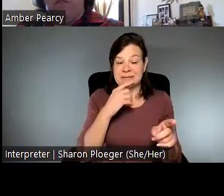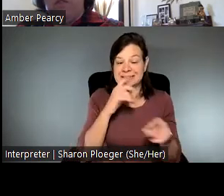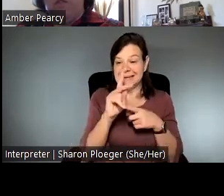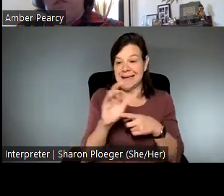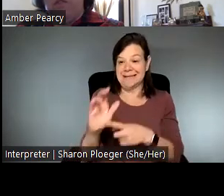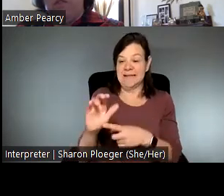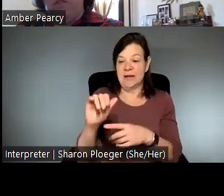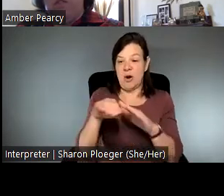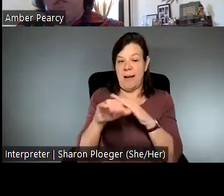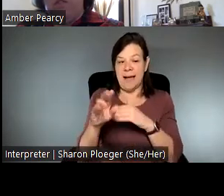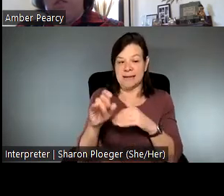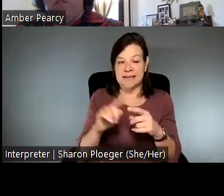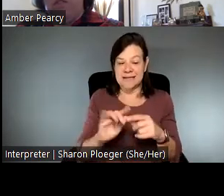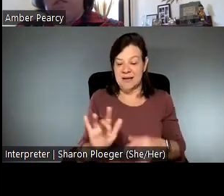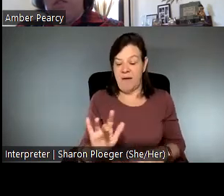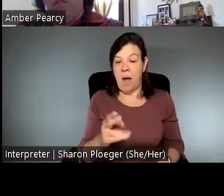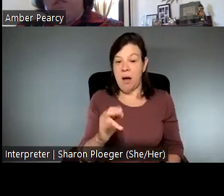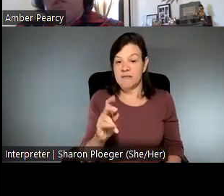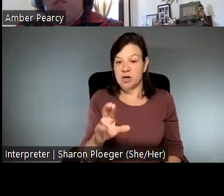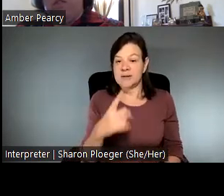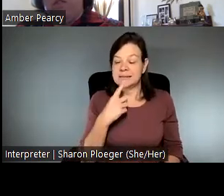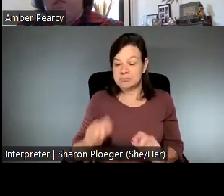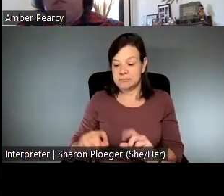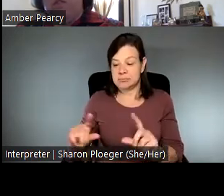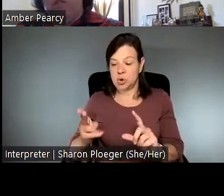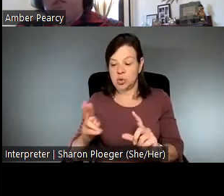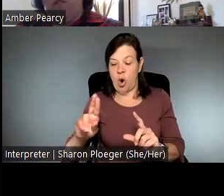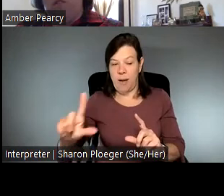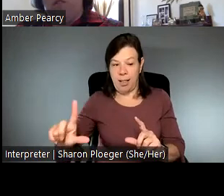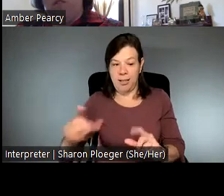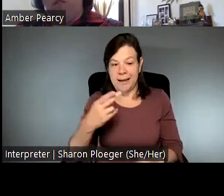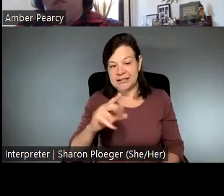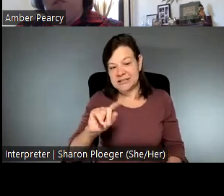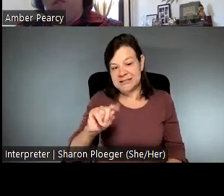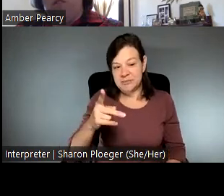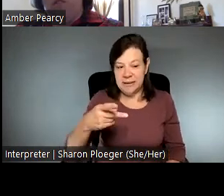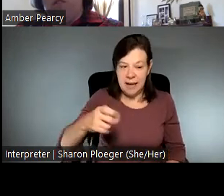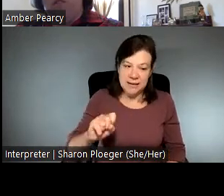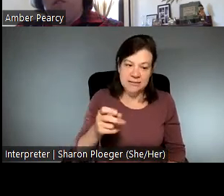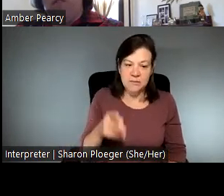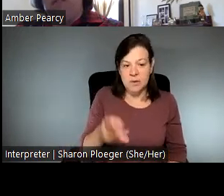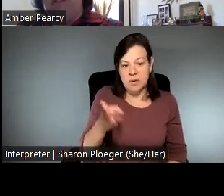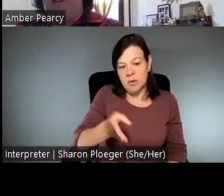And if I hover over it, it tells me the URL, which is the https://